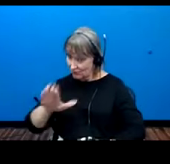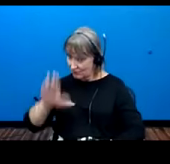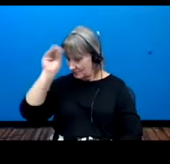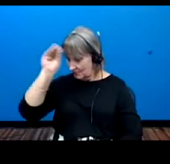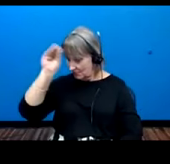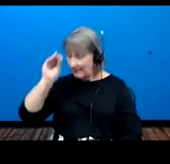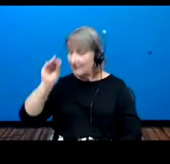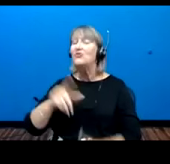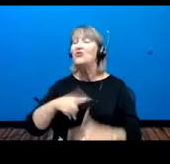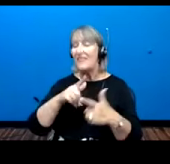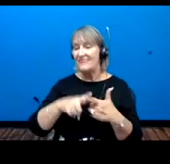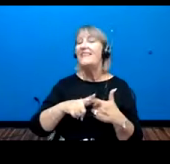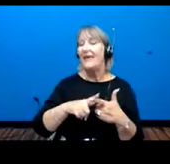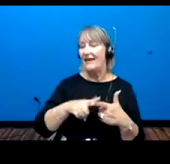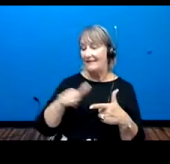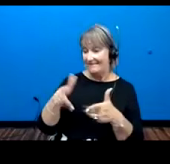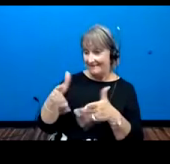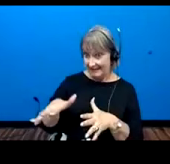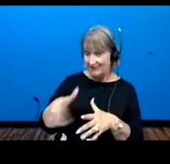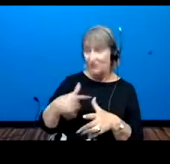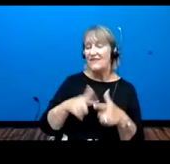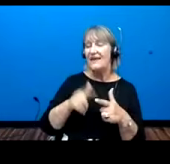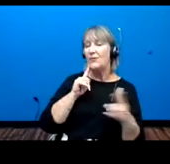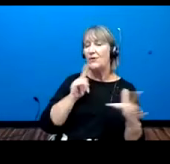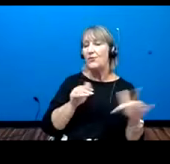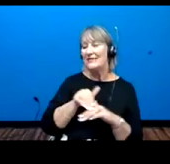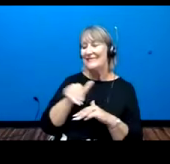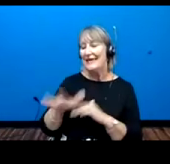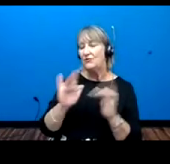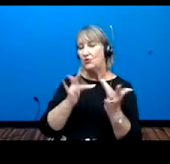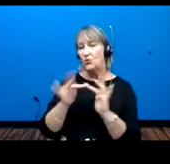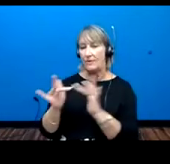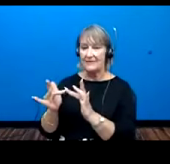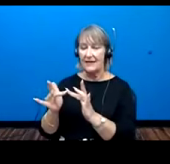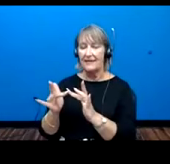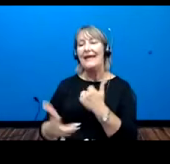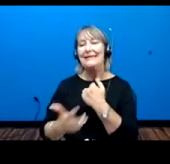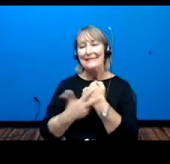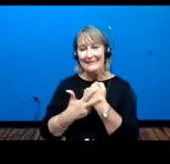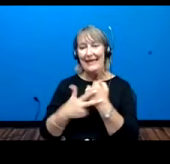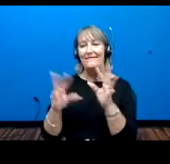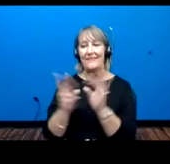can have it easily available to them. But we will be posting archives, I believe, on the microsite